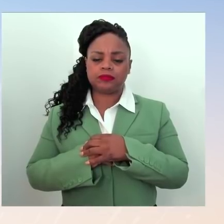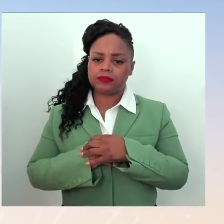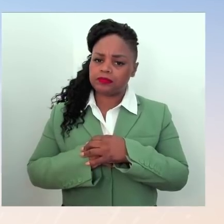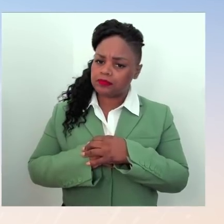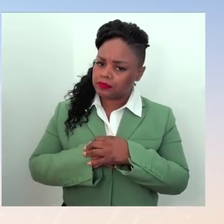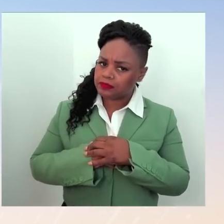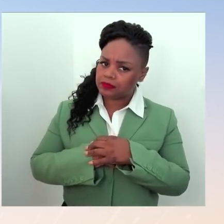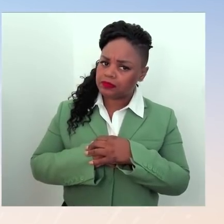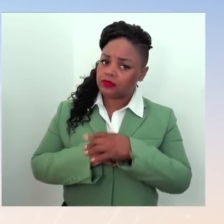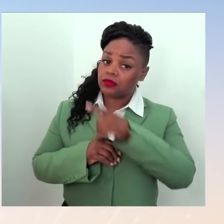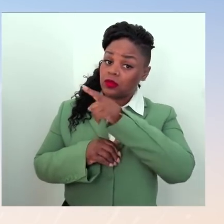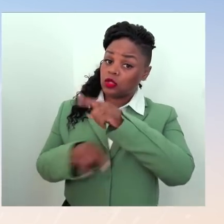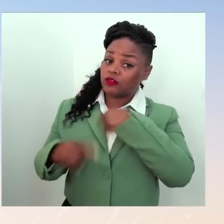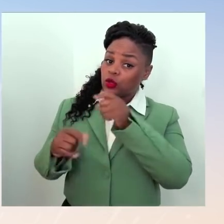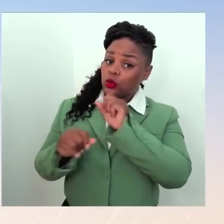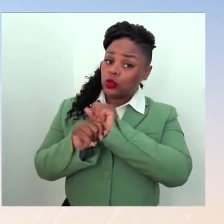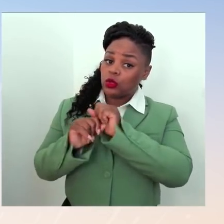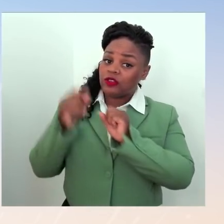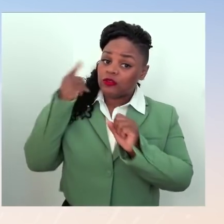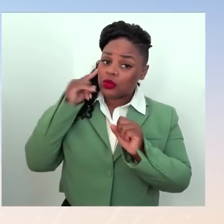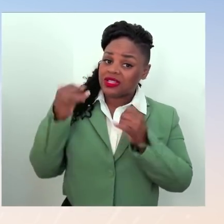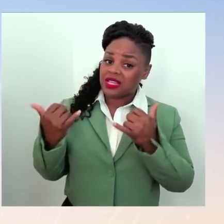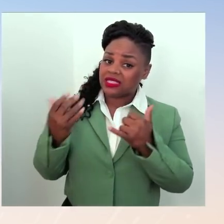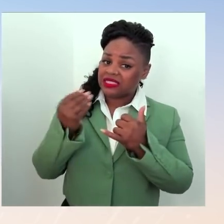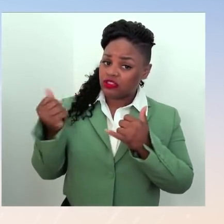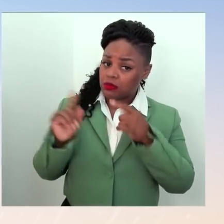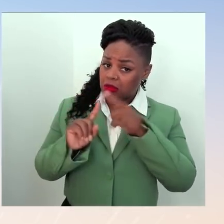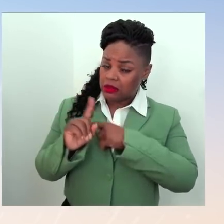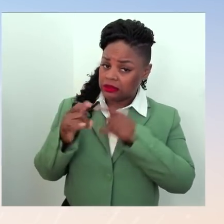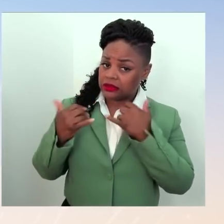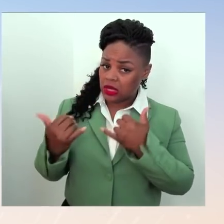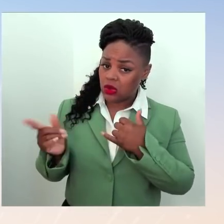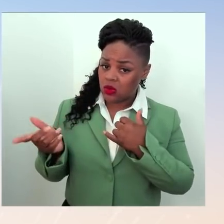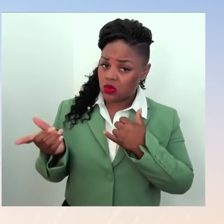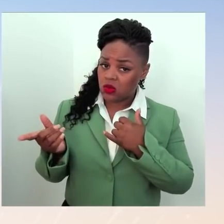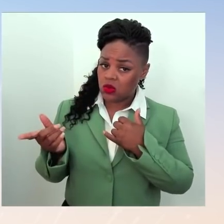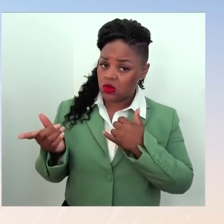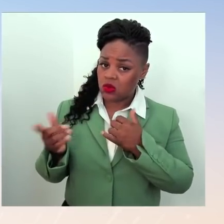The Press: -- for several months. Amos, Brett, many others as well. Algeria, Japan.